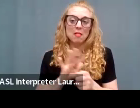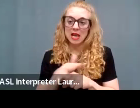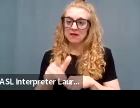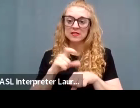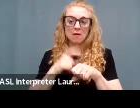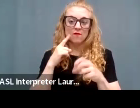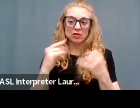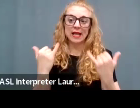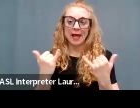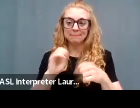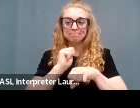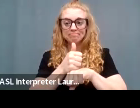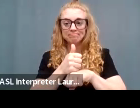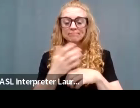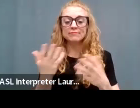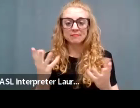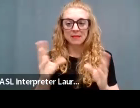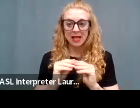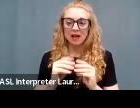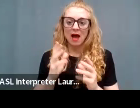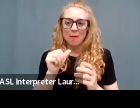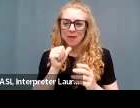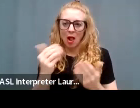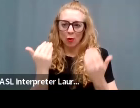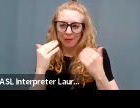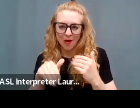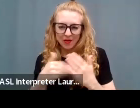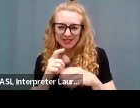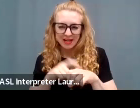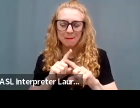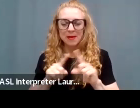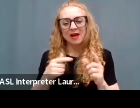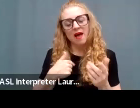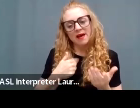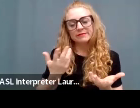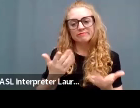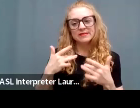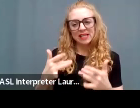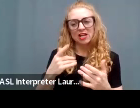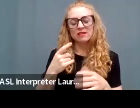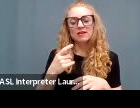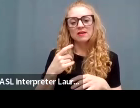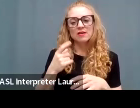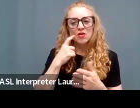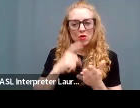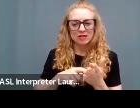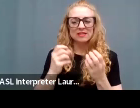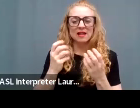to today and I won't take all of it uh because I oftentimes find that uh a lot of Rich richness